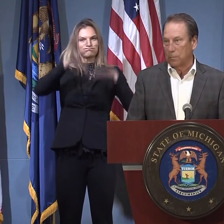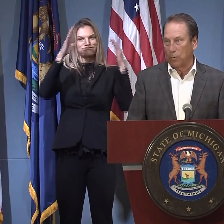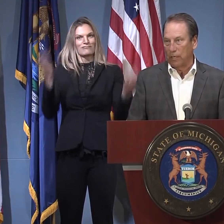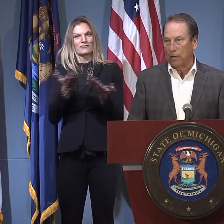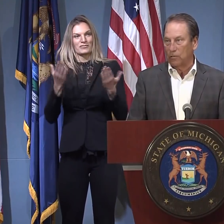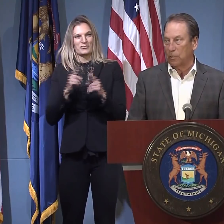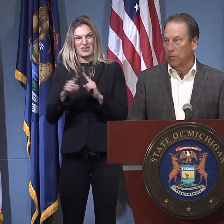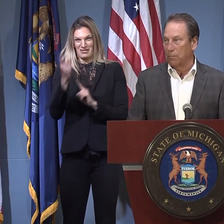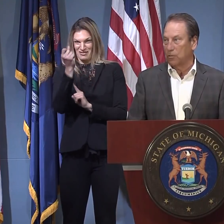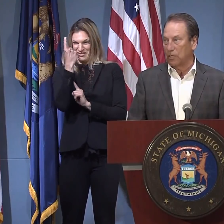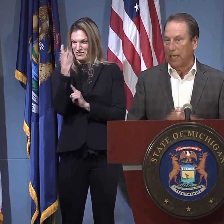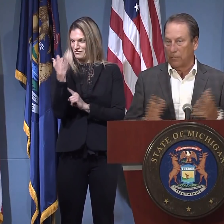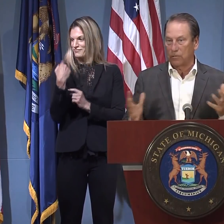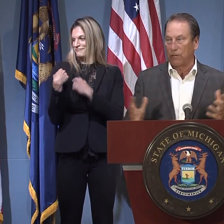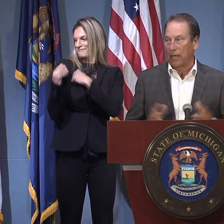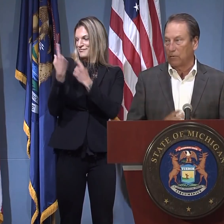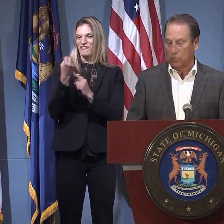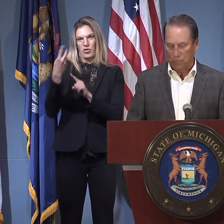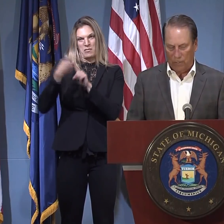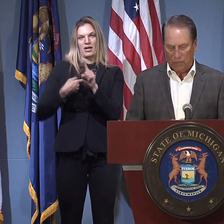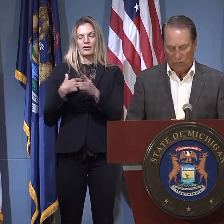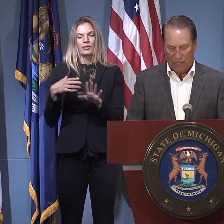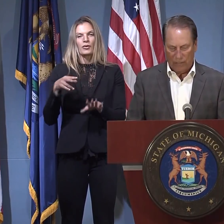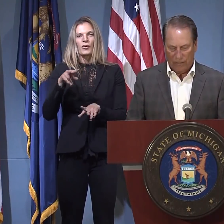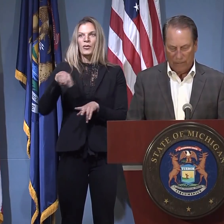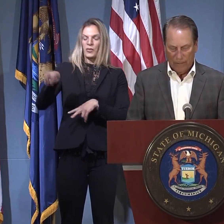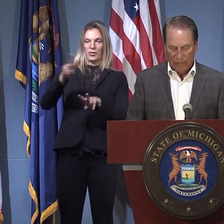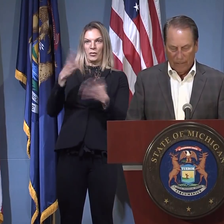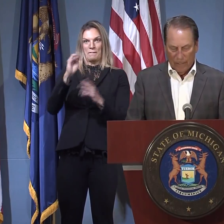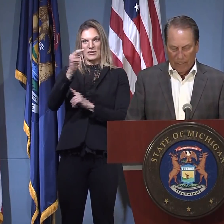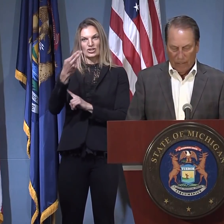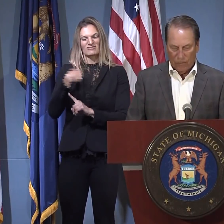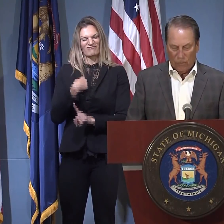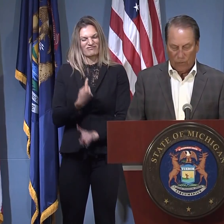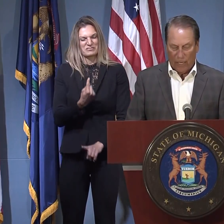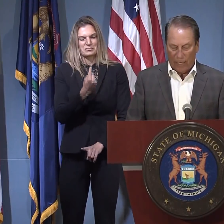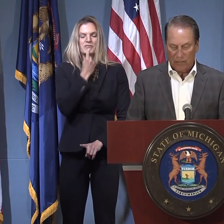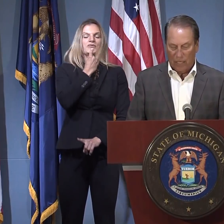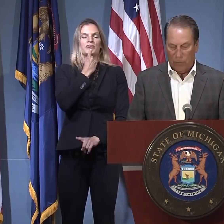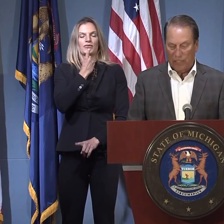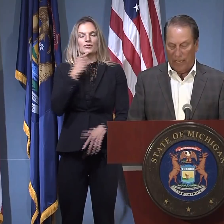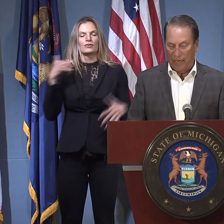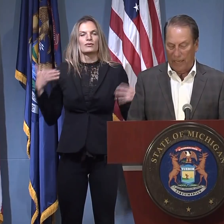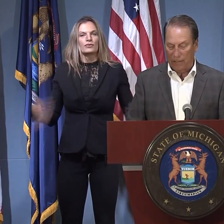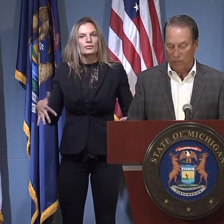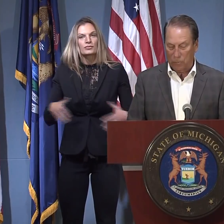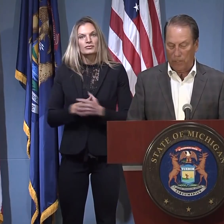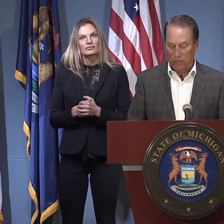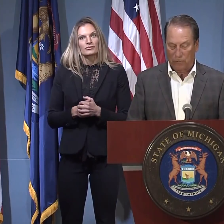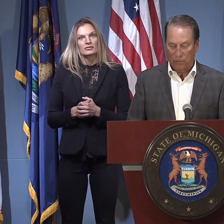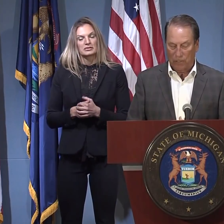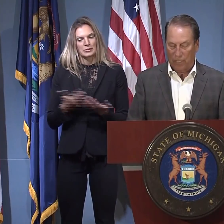STENT, I HAVE BEEN PROUD TO LIVE IN THE STATE FOR MY ENTIRE LIFE. BUT I HAVE BEEN A LITTLE DISAPPOINTED OF HOW THEY MANAGED